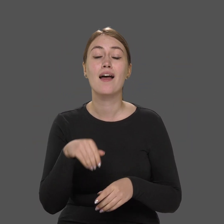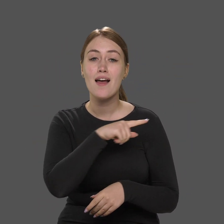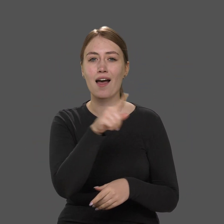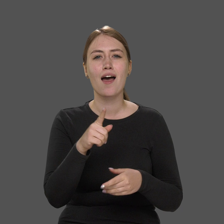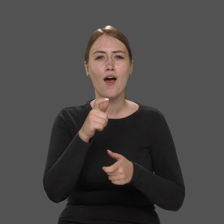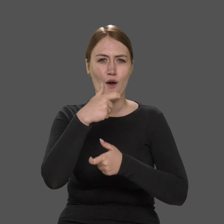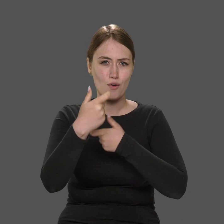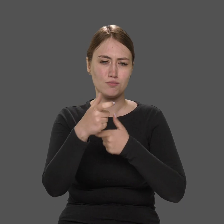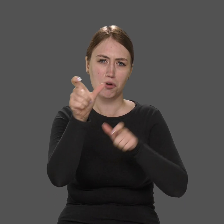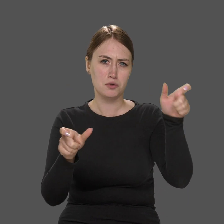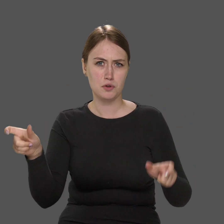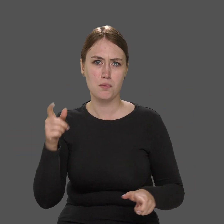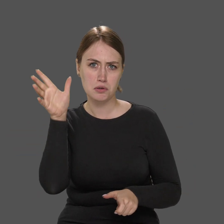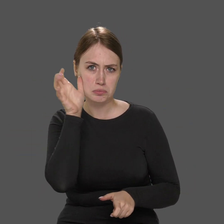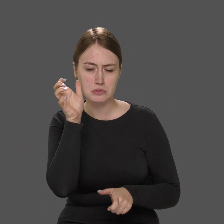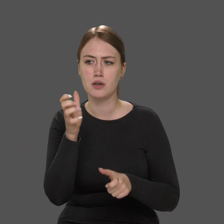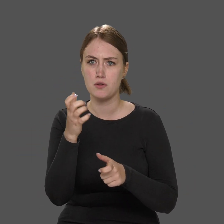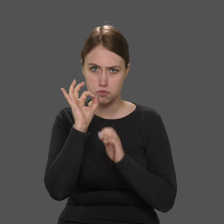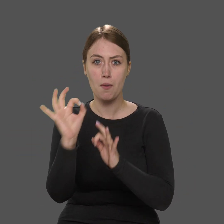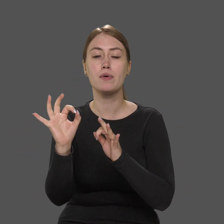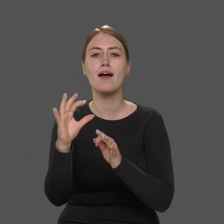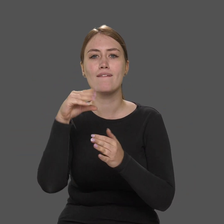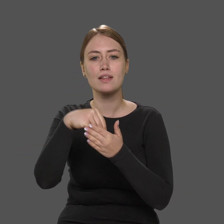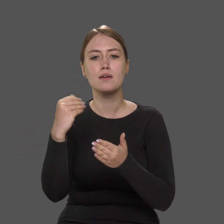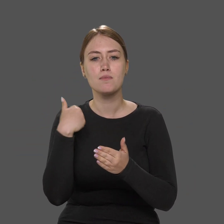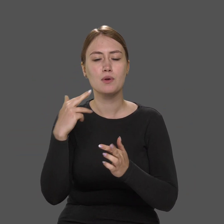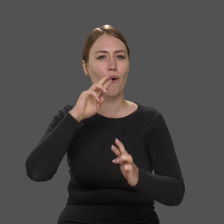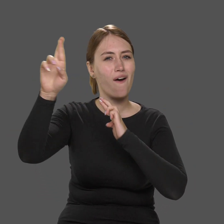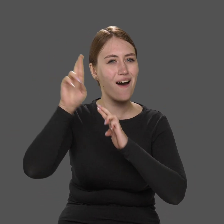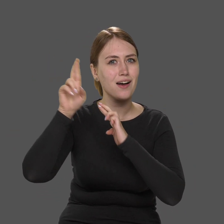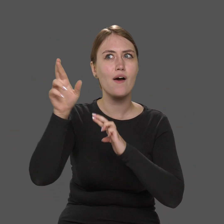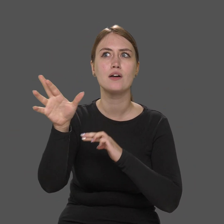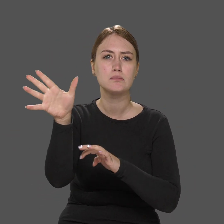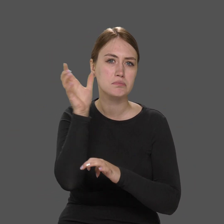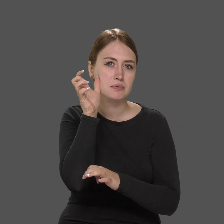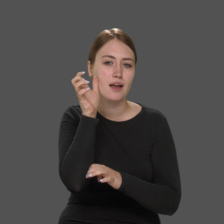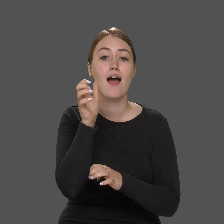During the study, individuals without hearing impairments listened to rhythmic sounds,